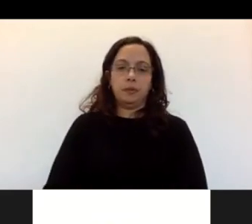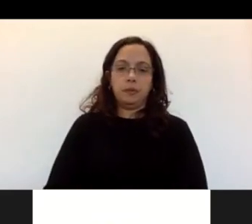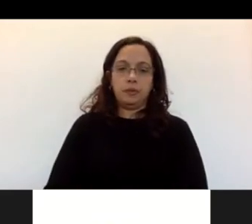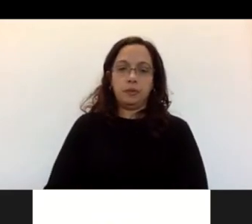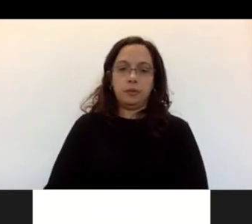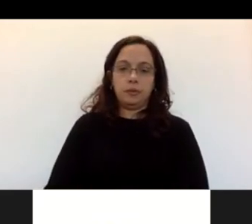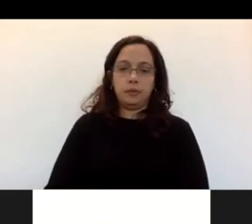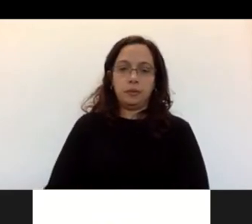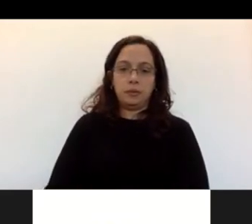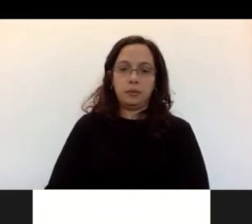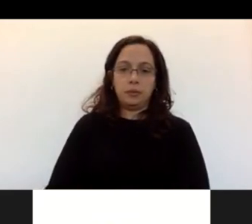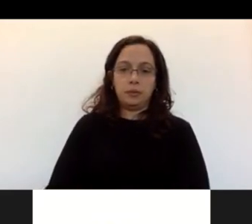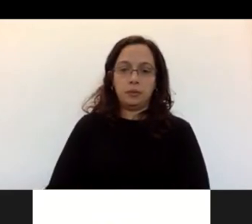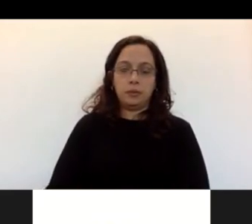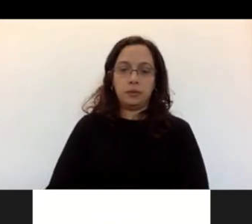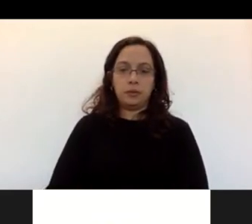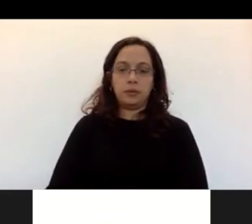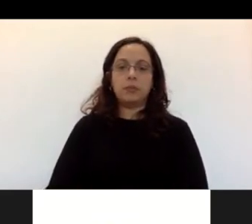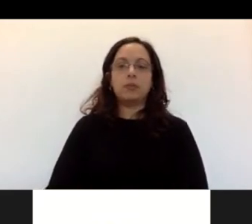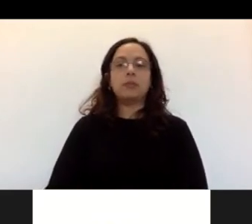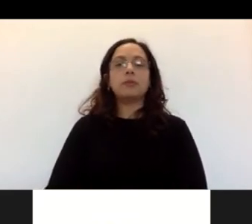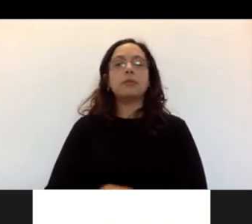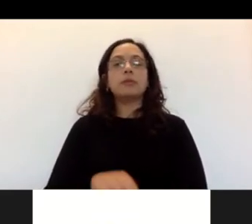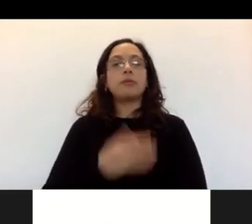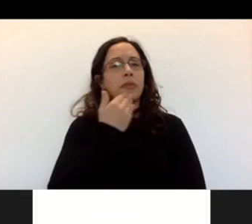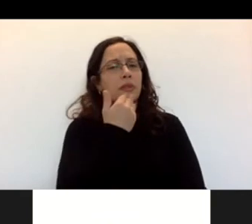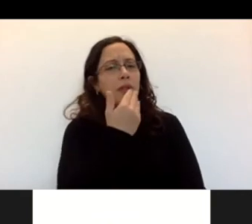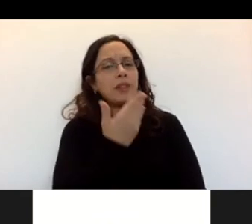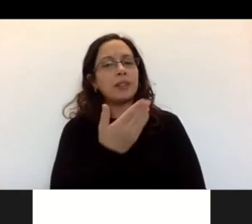and I'm seeing here–thank you for that–I'm seeing some questions coming